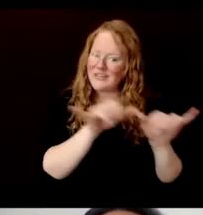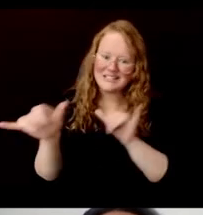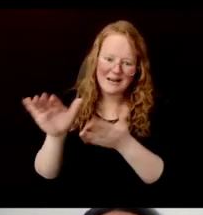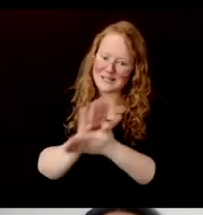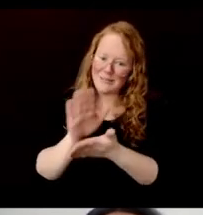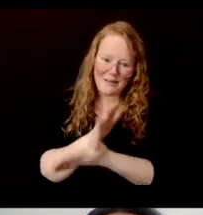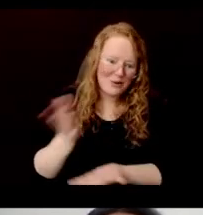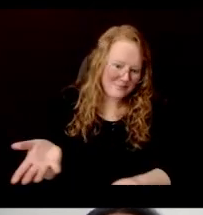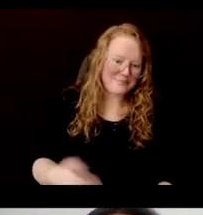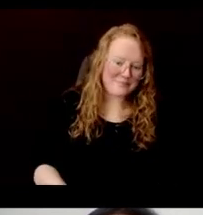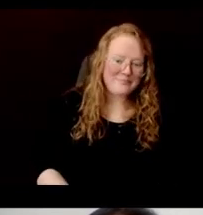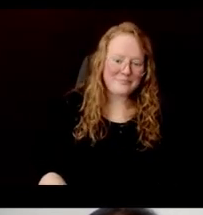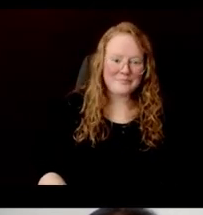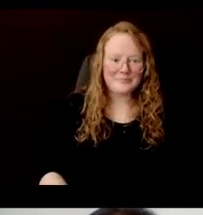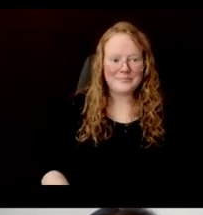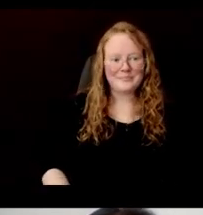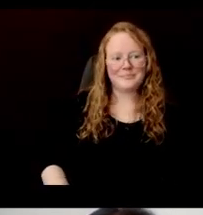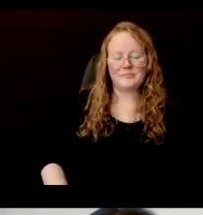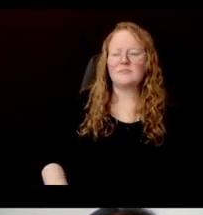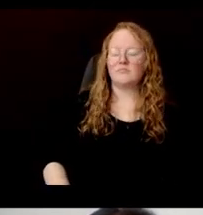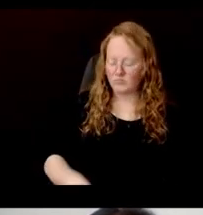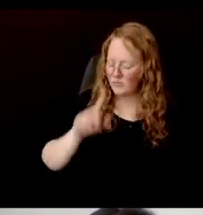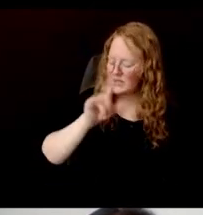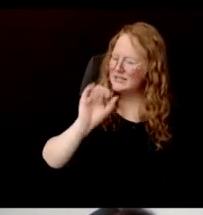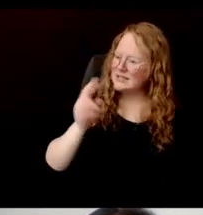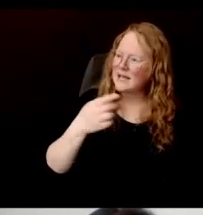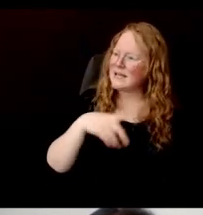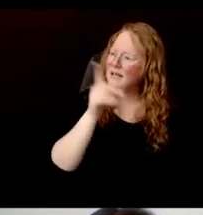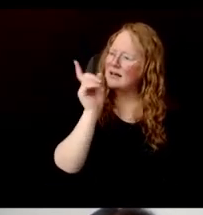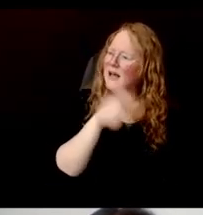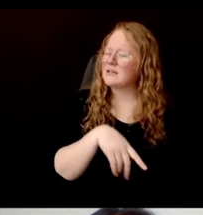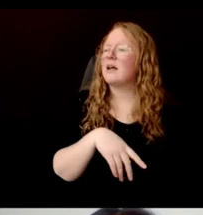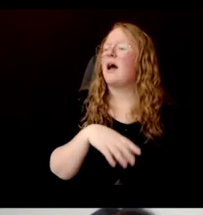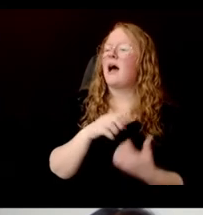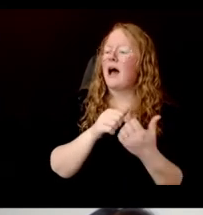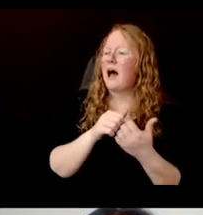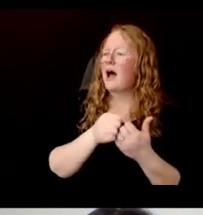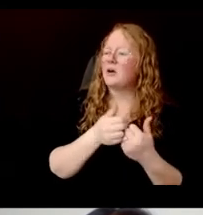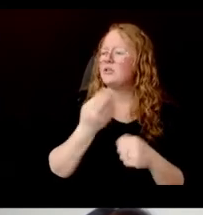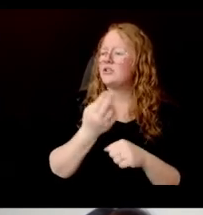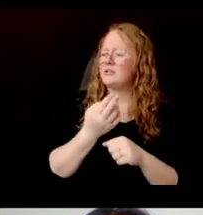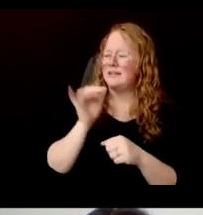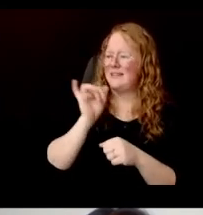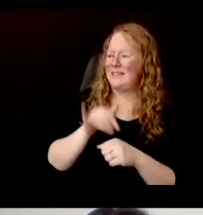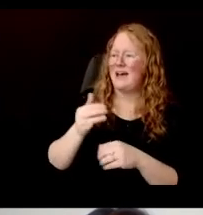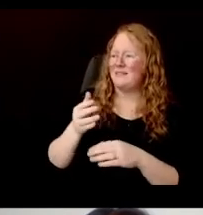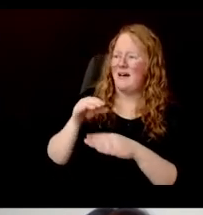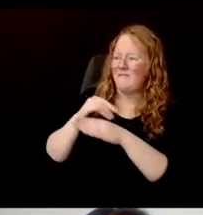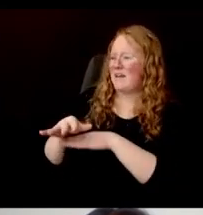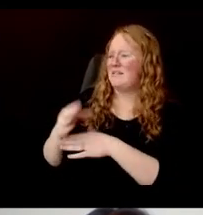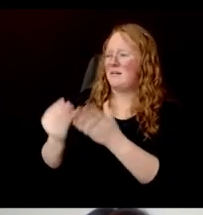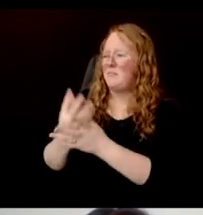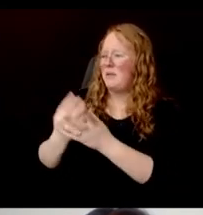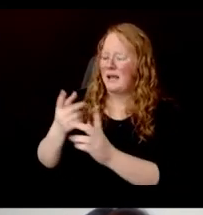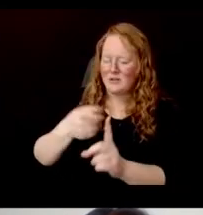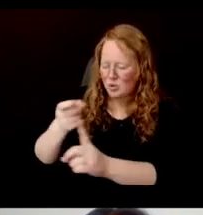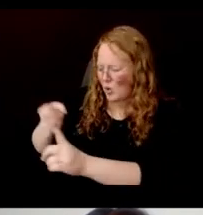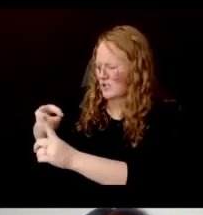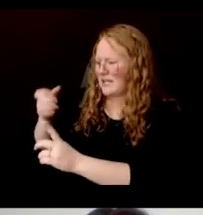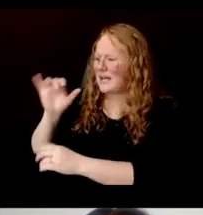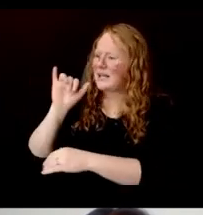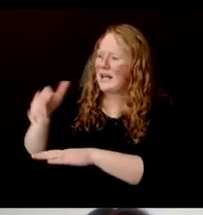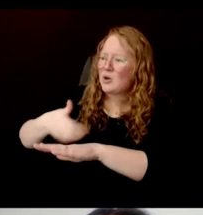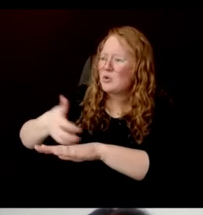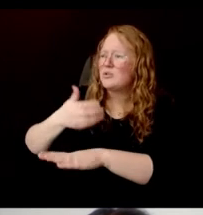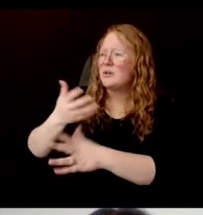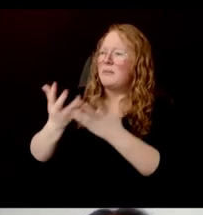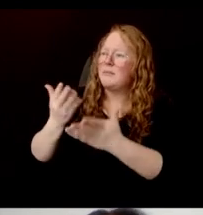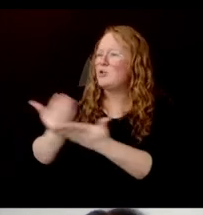Zachary asks, "How has the renewed interest in origami affected plant-sourcing, and has knowledge of certain plant cultivation been rediscovered?"